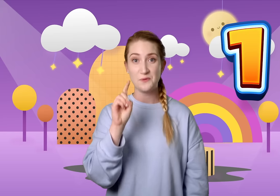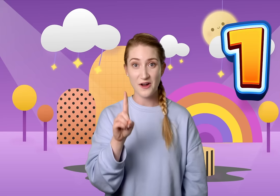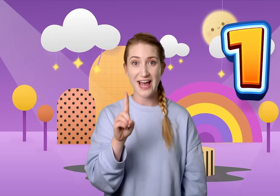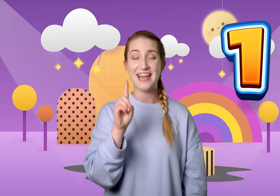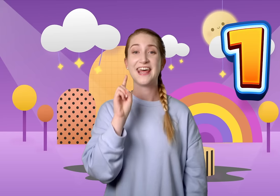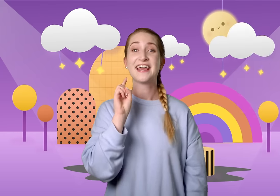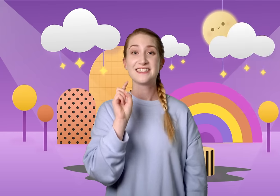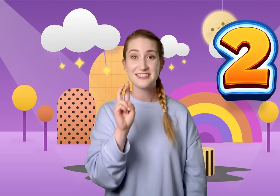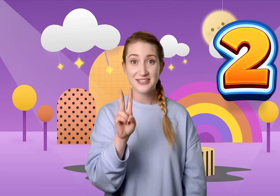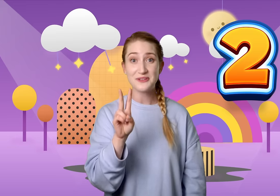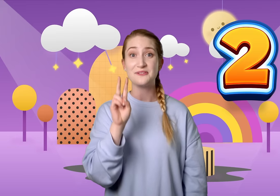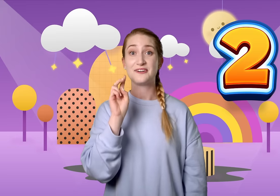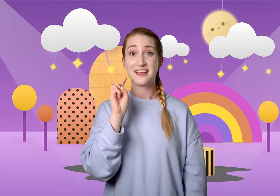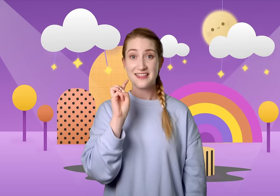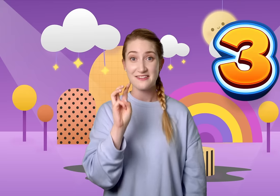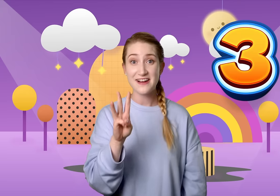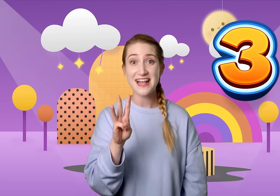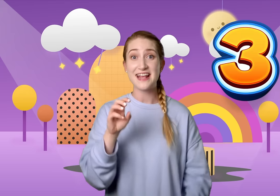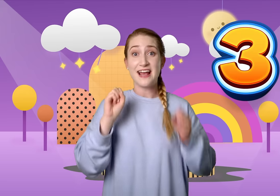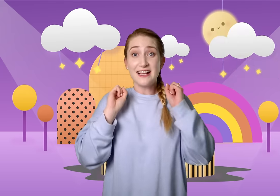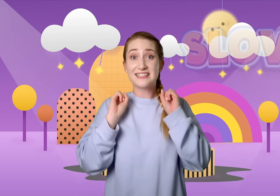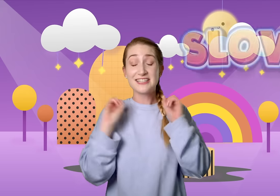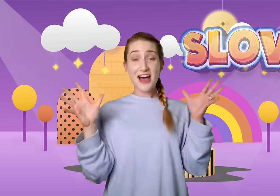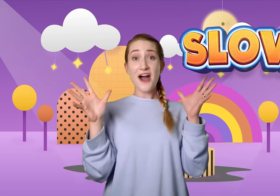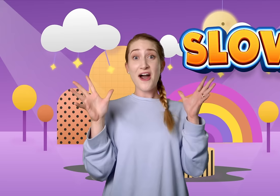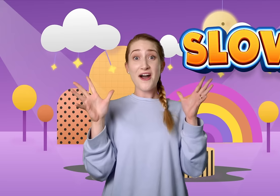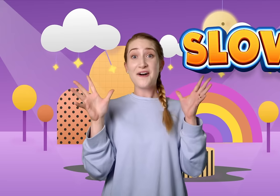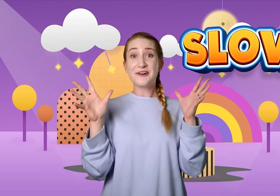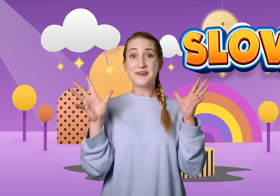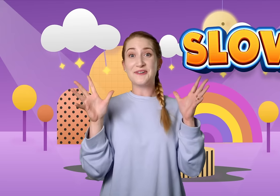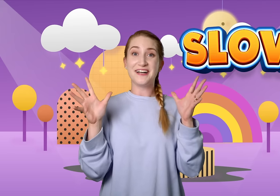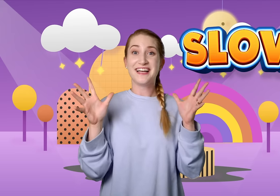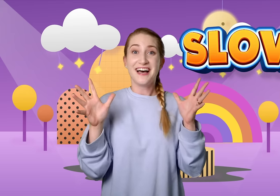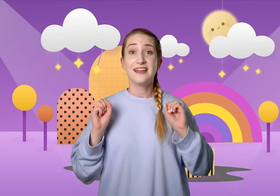One, two, three, slow.